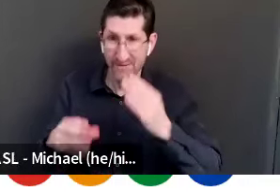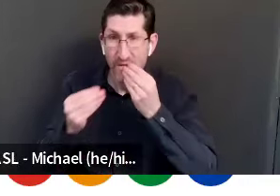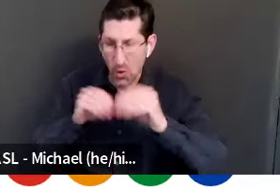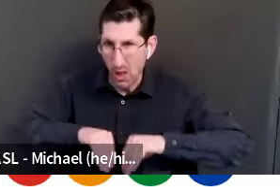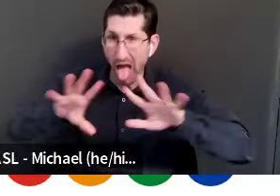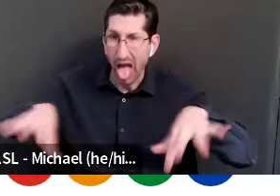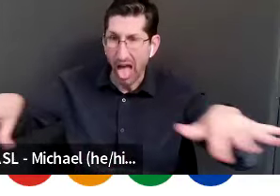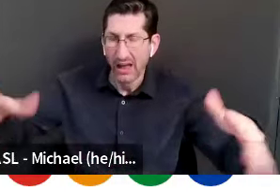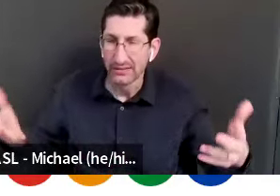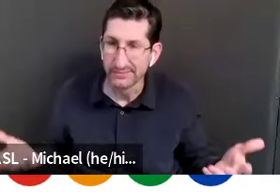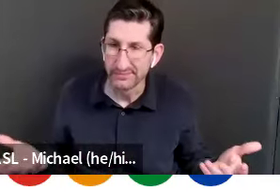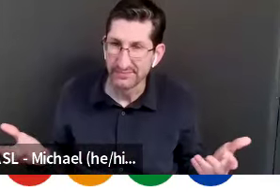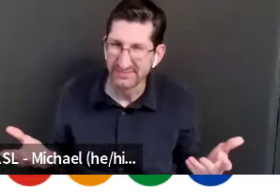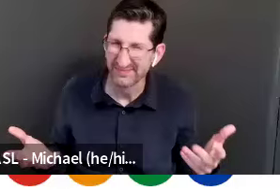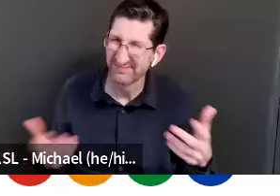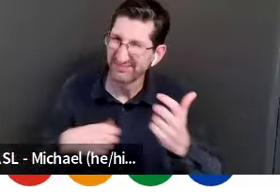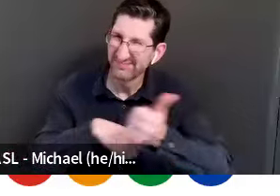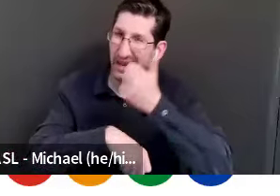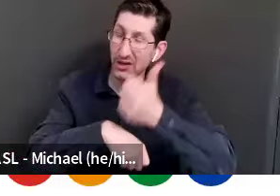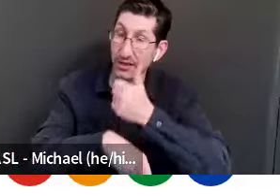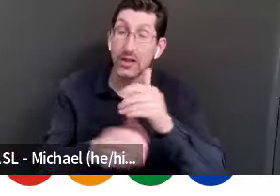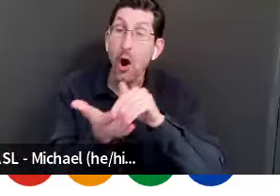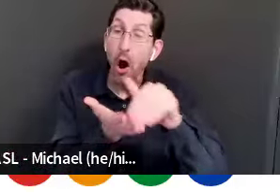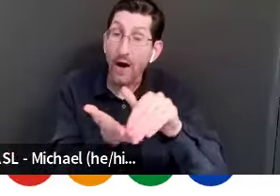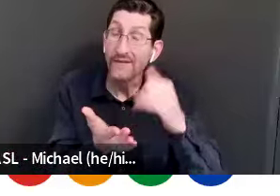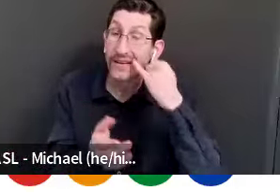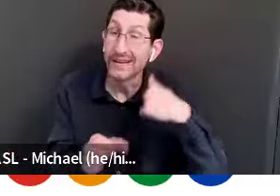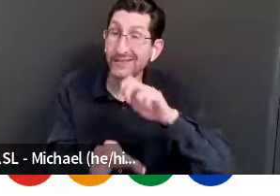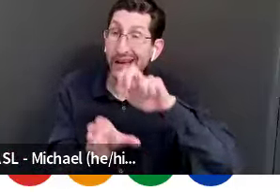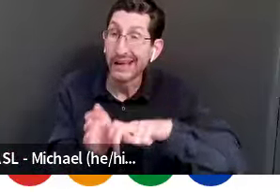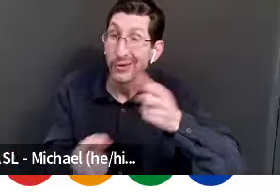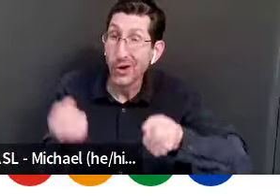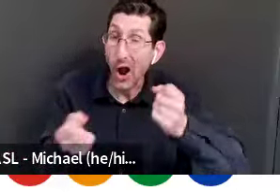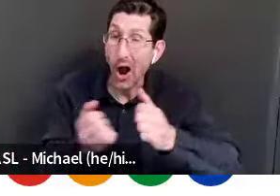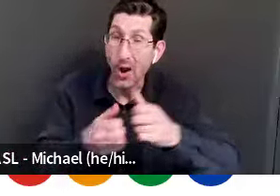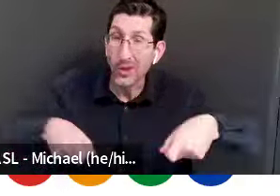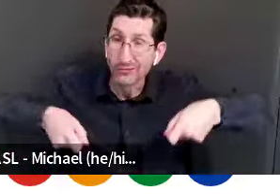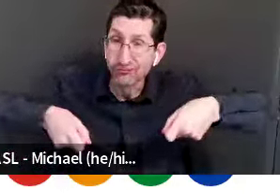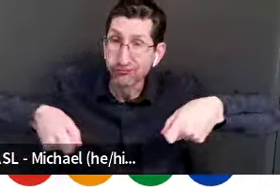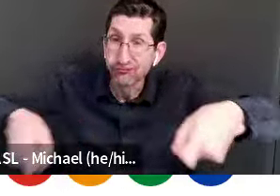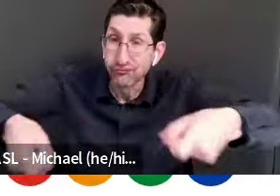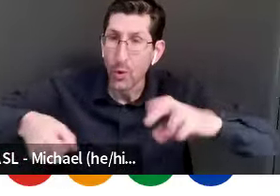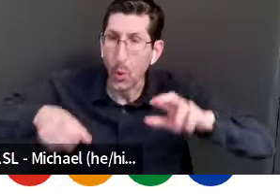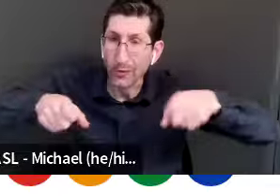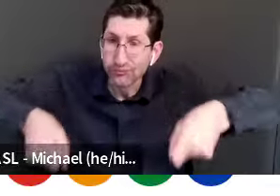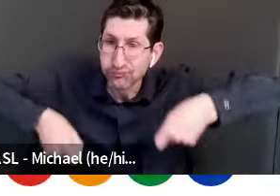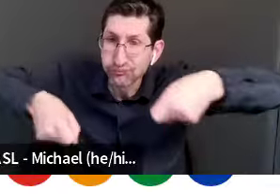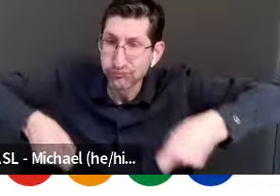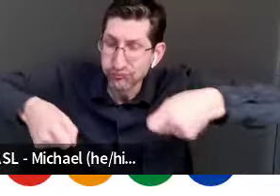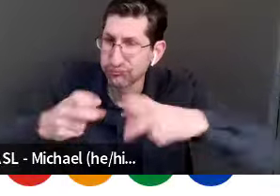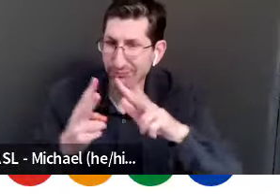VEHICLE. MANY TIMES I HAVE GONE INTO THE